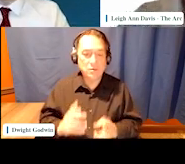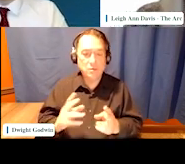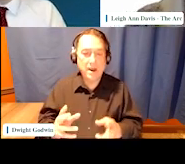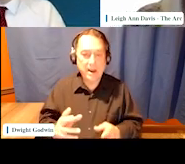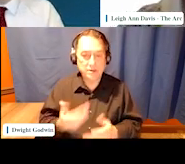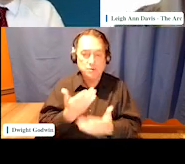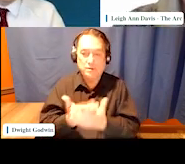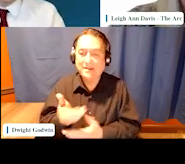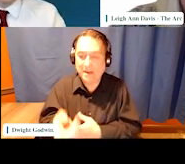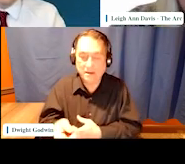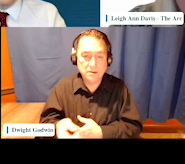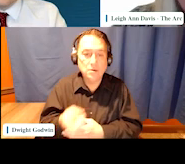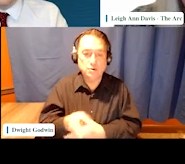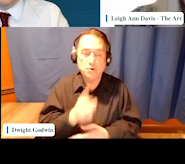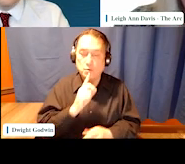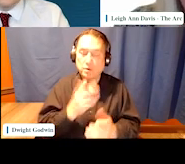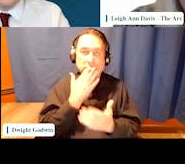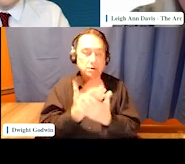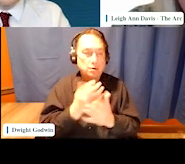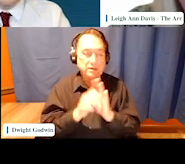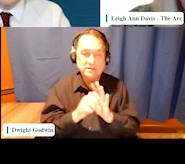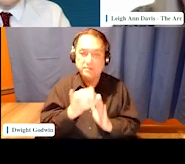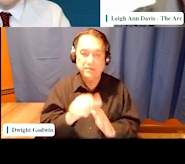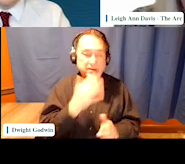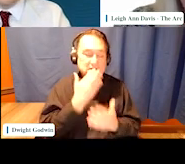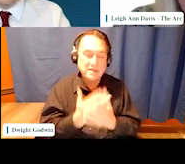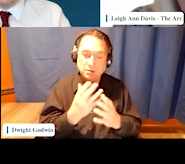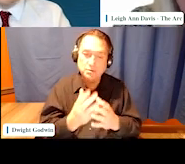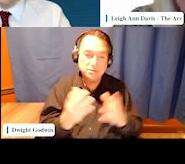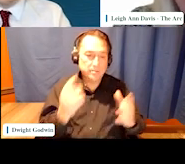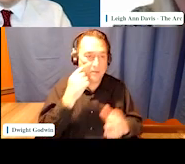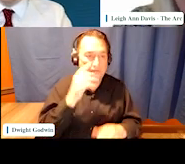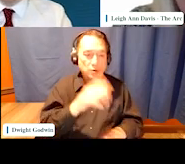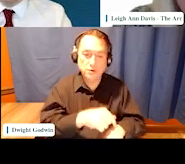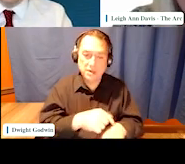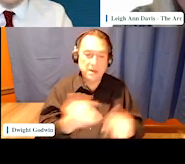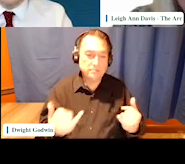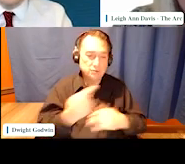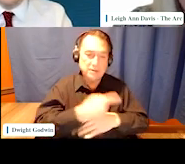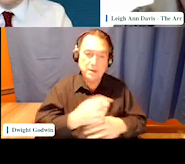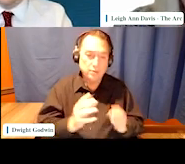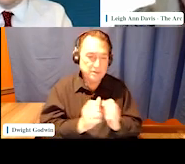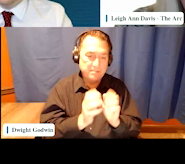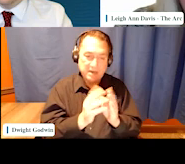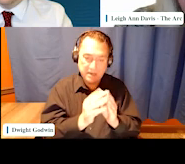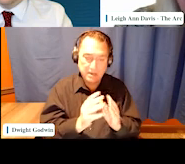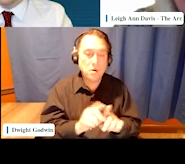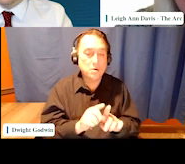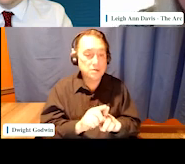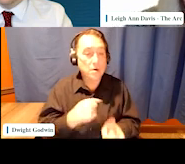And you are a great example of that, so we thank you so much just for your time today on the webinar. And I think that our part is done